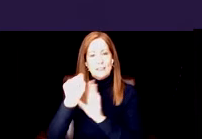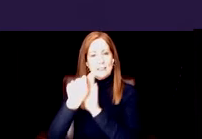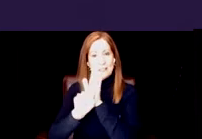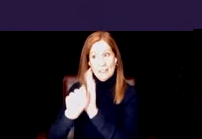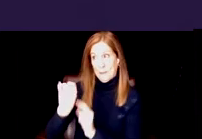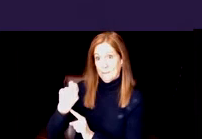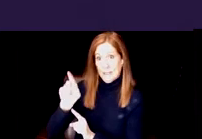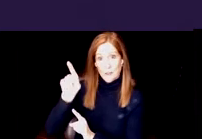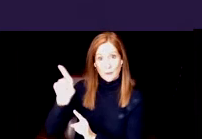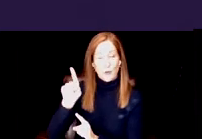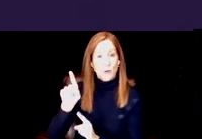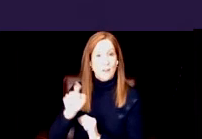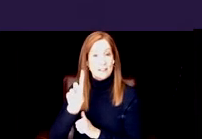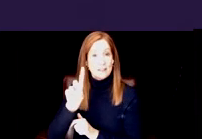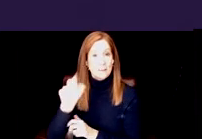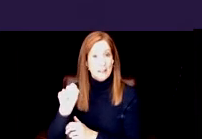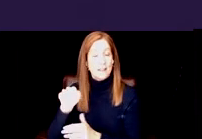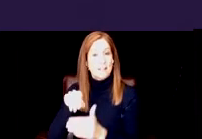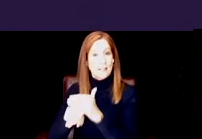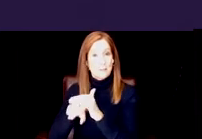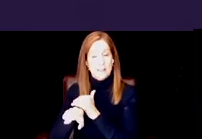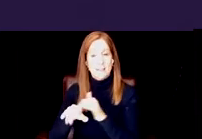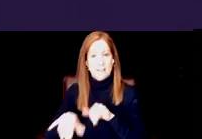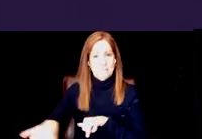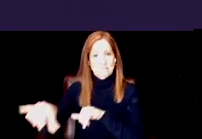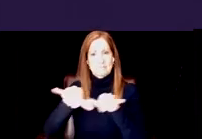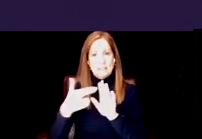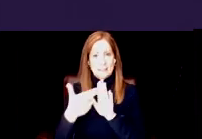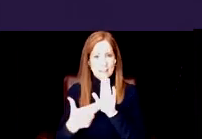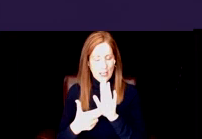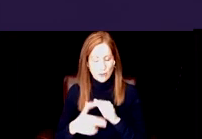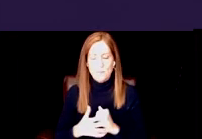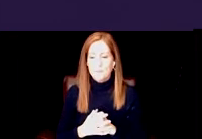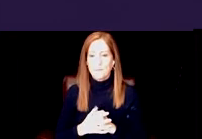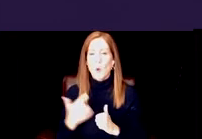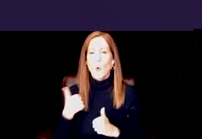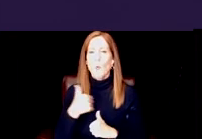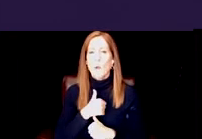Digital Accessibility Standard. So we will reply the question